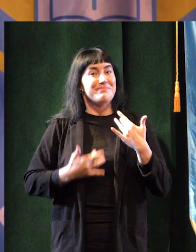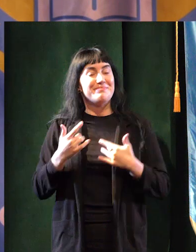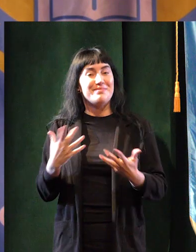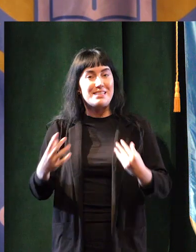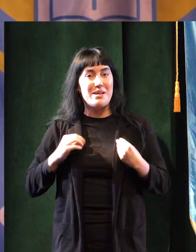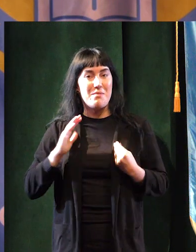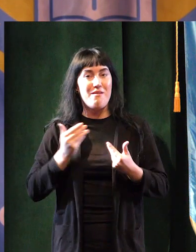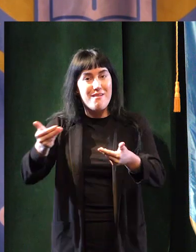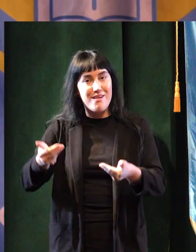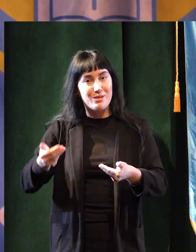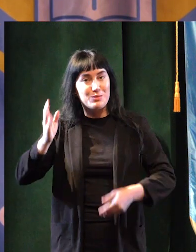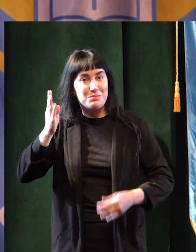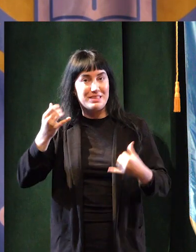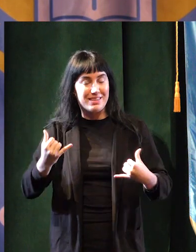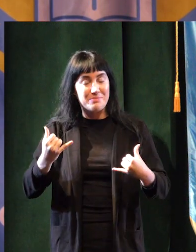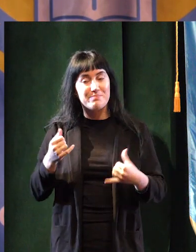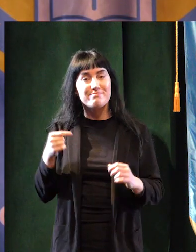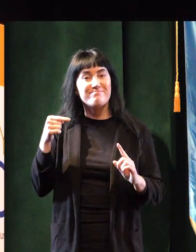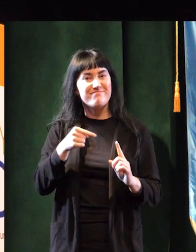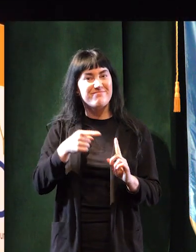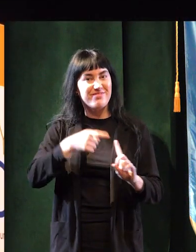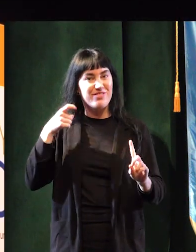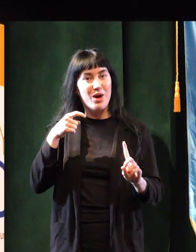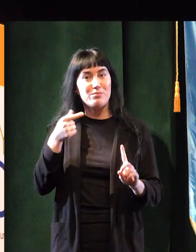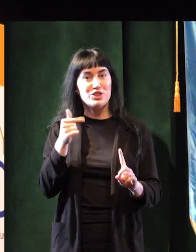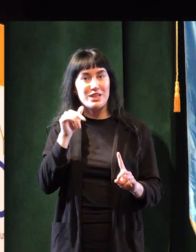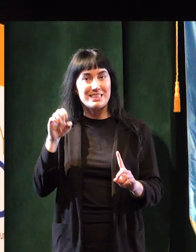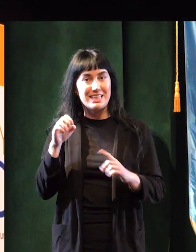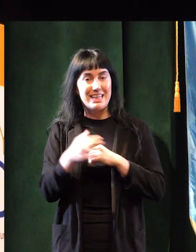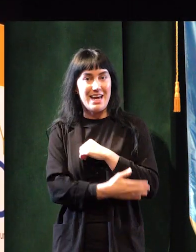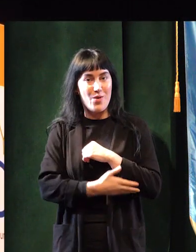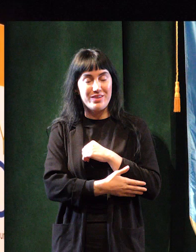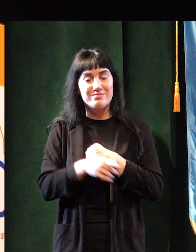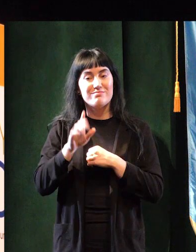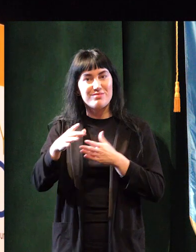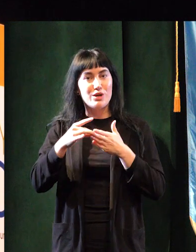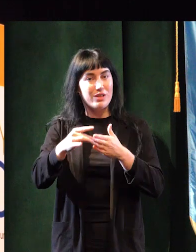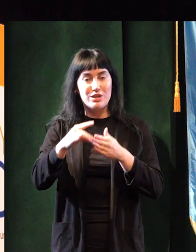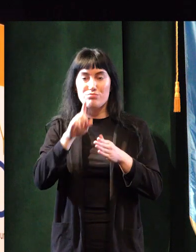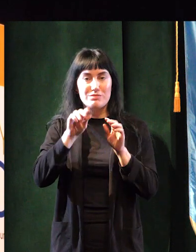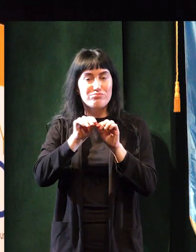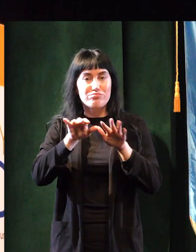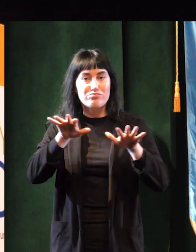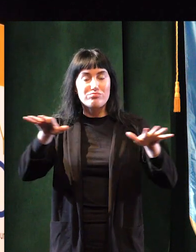Peggy accepted our invitation to speak today a native of Genesee County Peggy's leadership extends beyond the